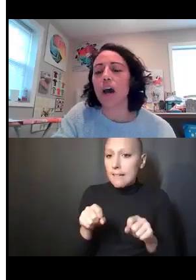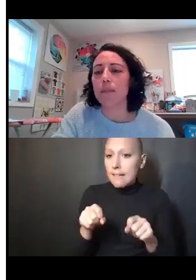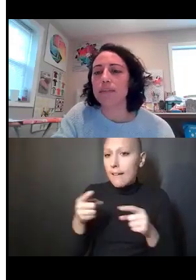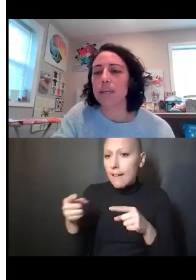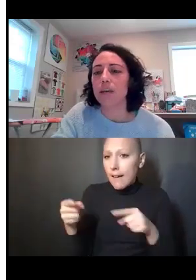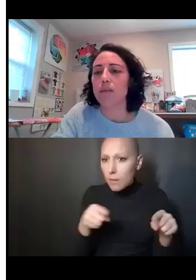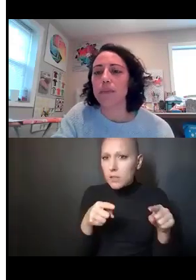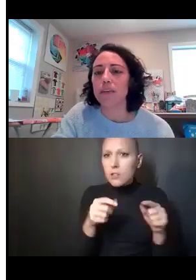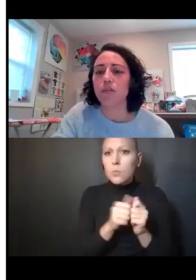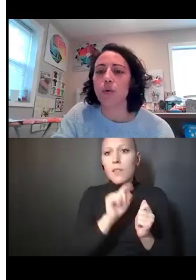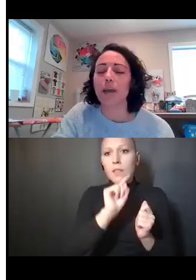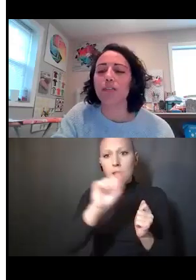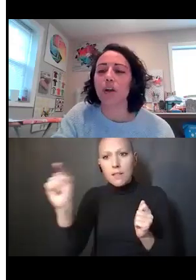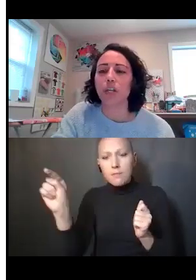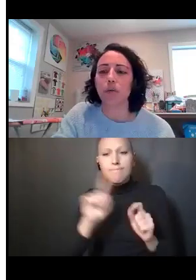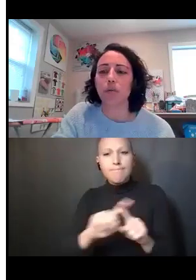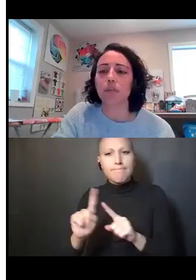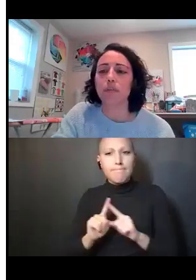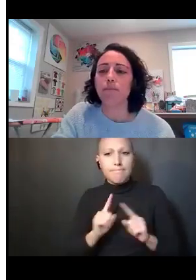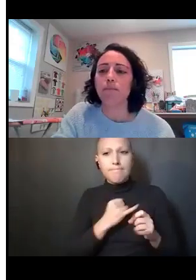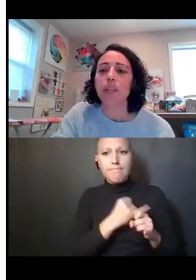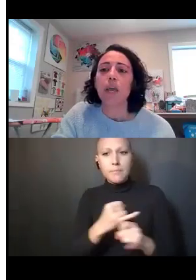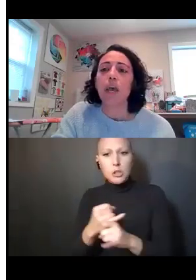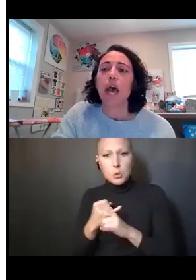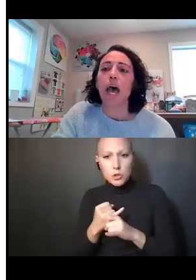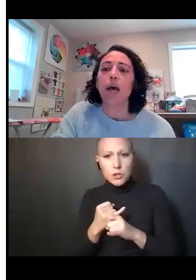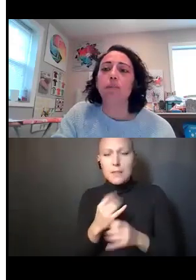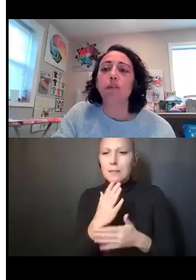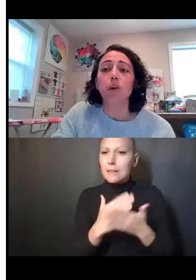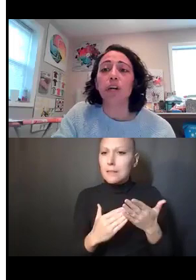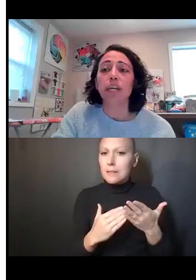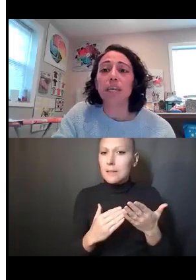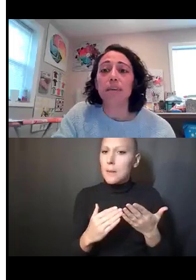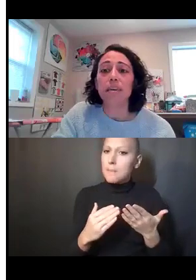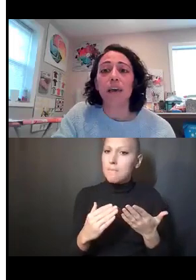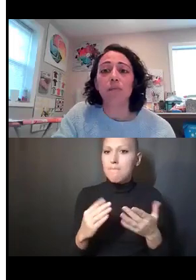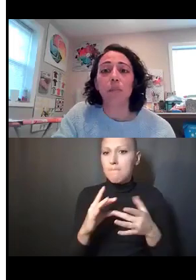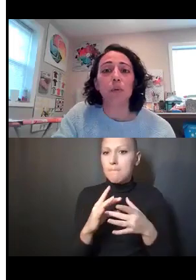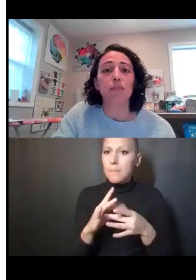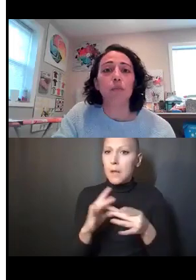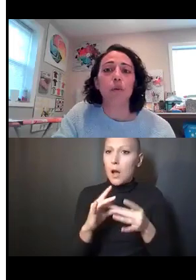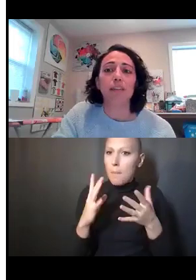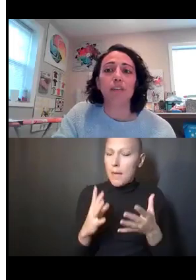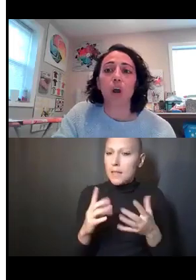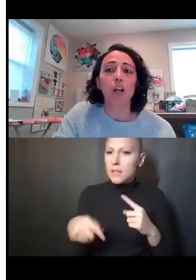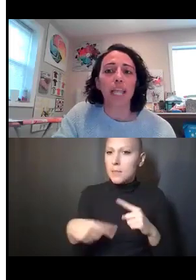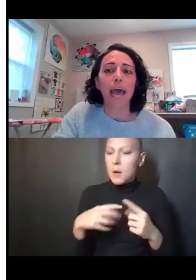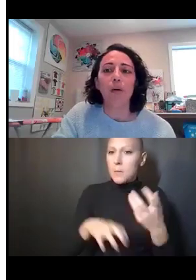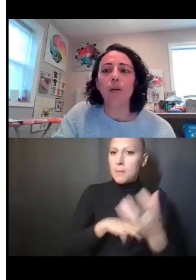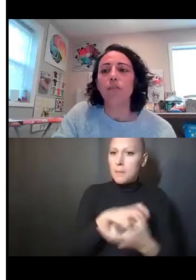commenting when mixed formats are used. So currently because both formats are allowed